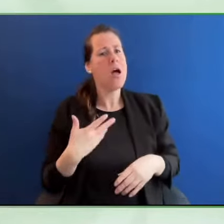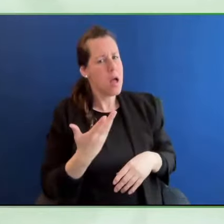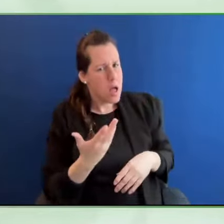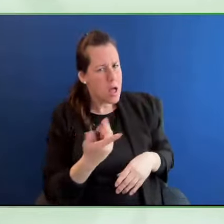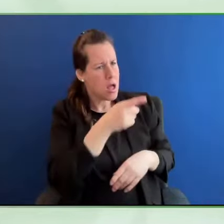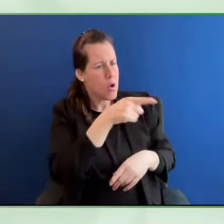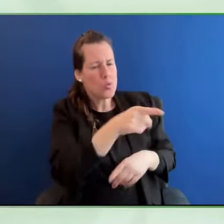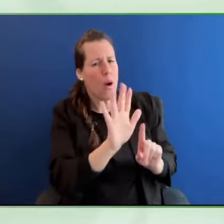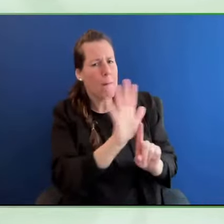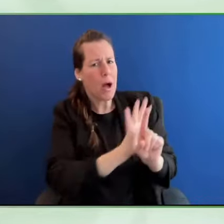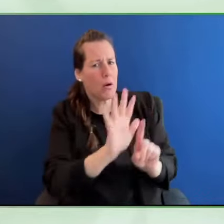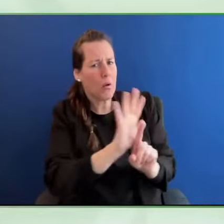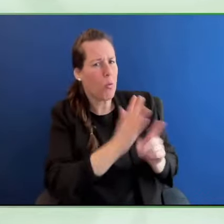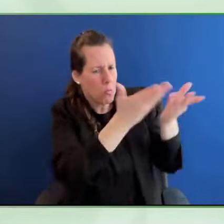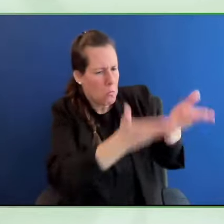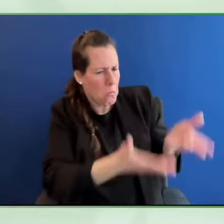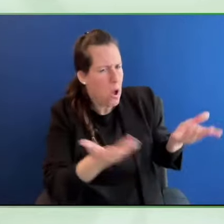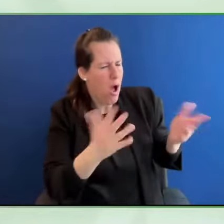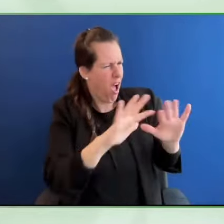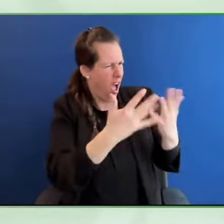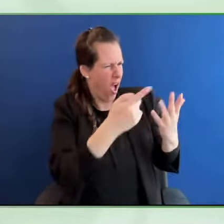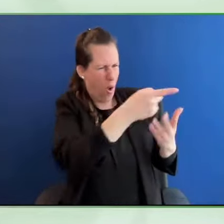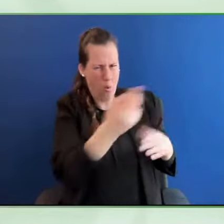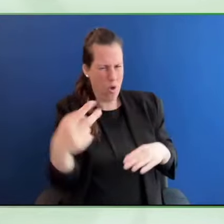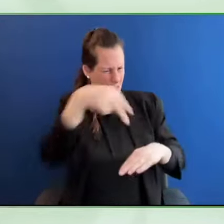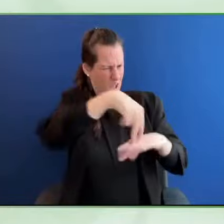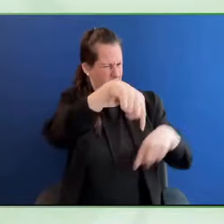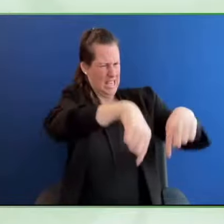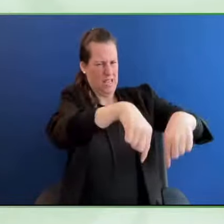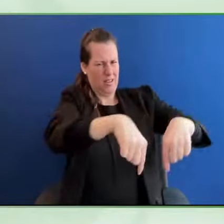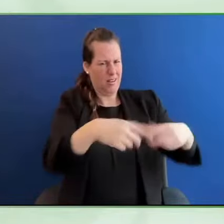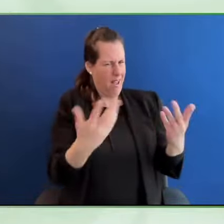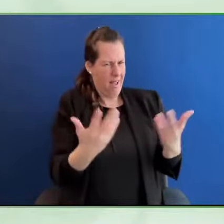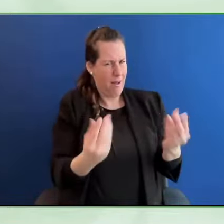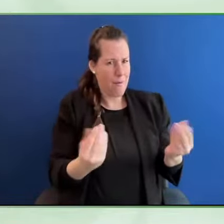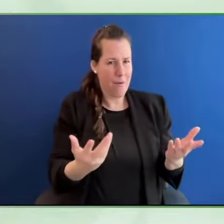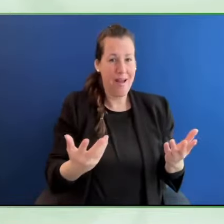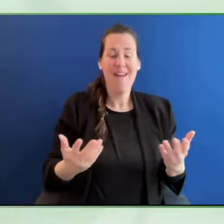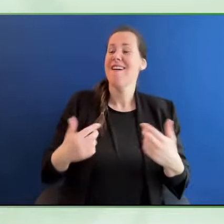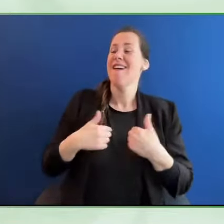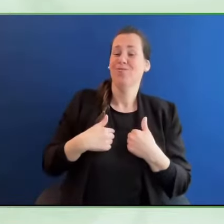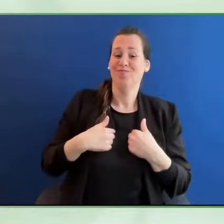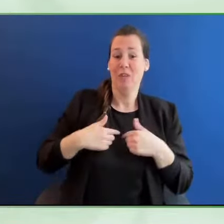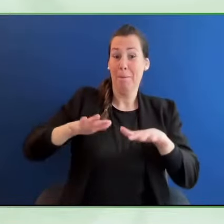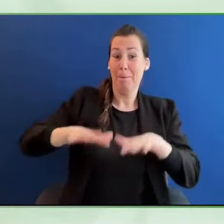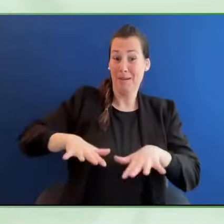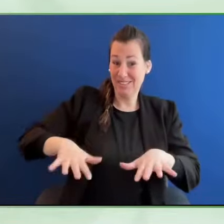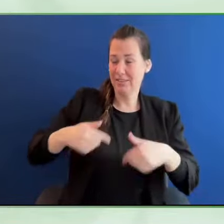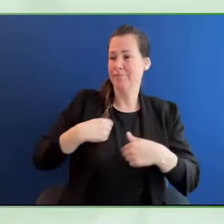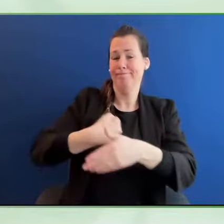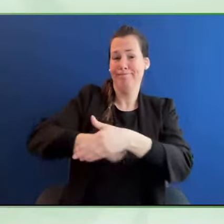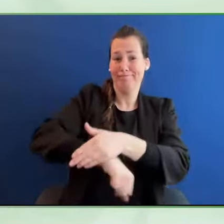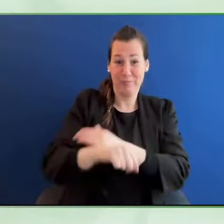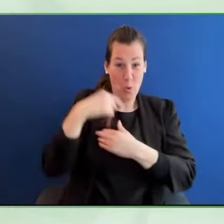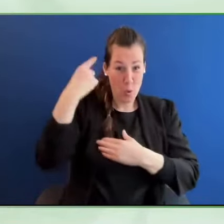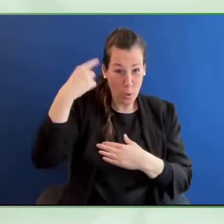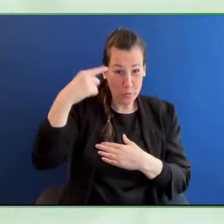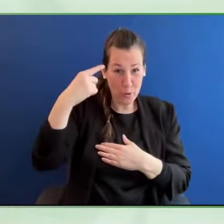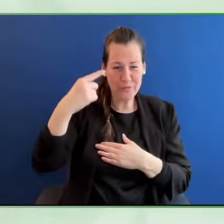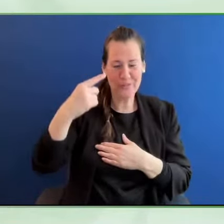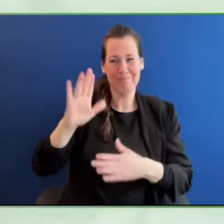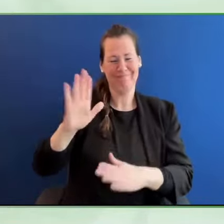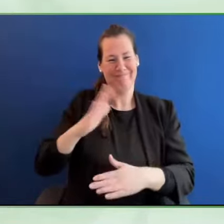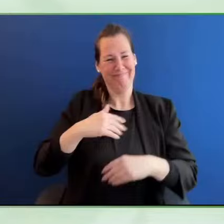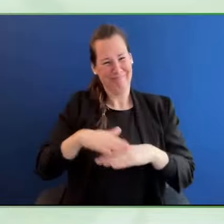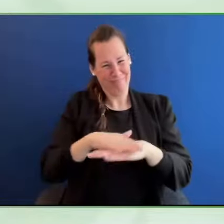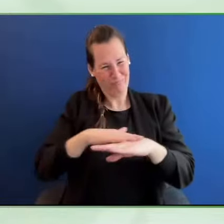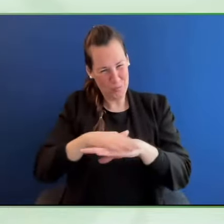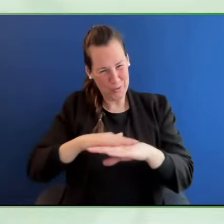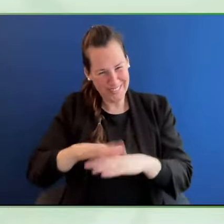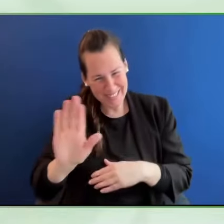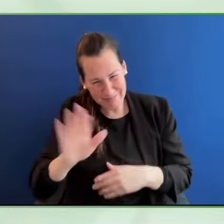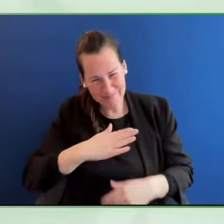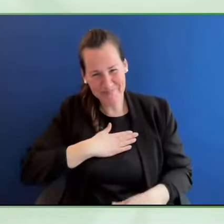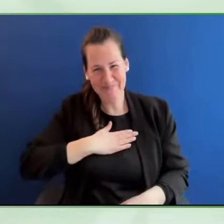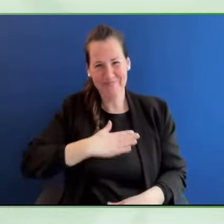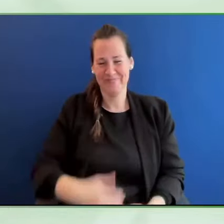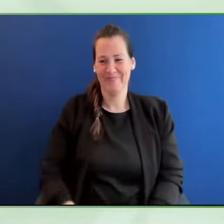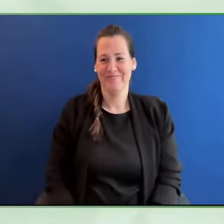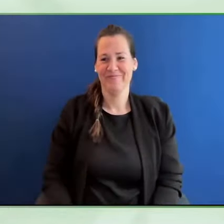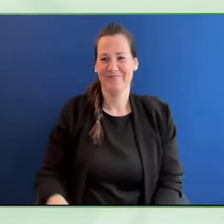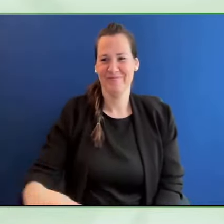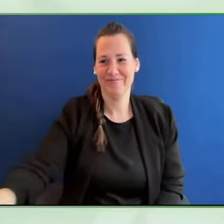I moved to Brussels 15 years ago, did a Masters in international law and I was really trying